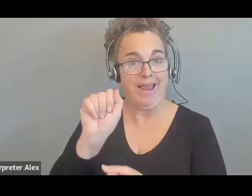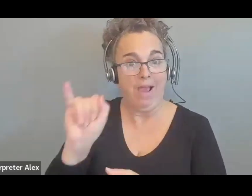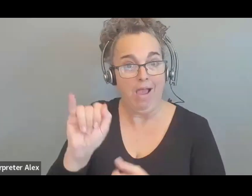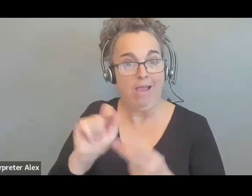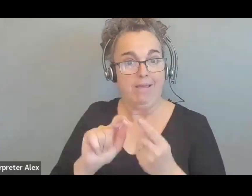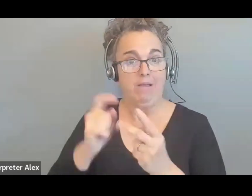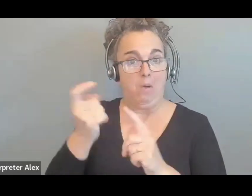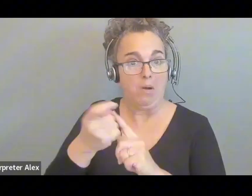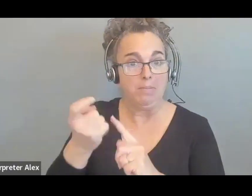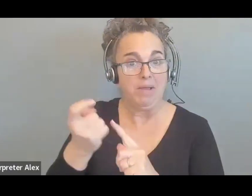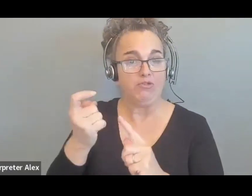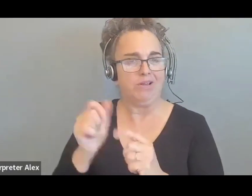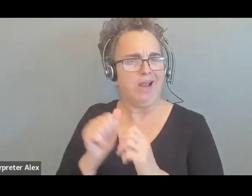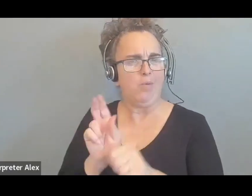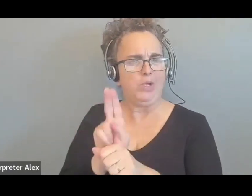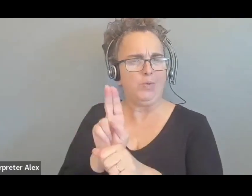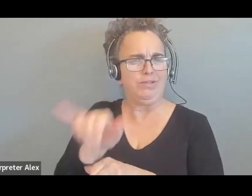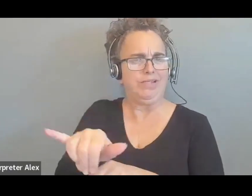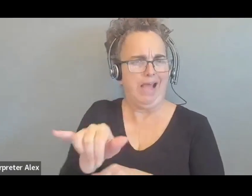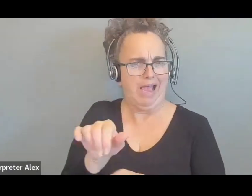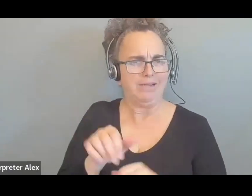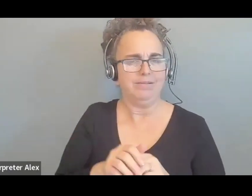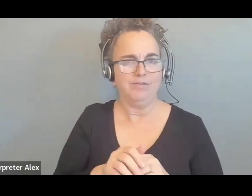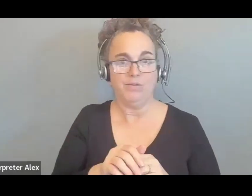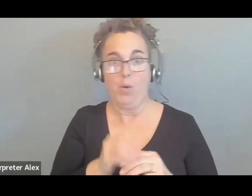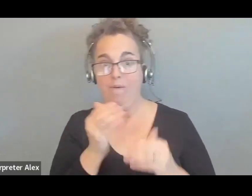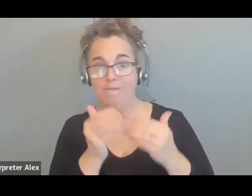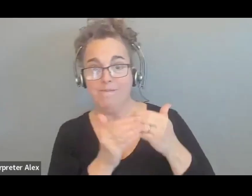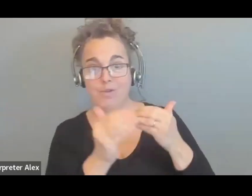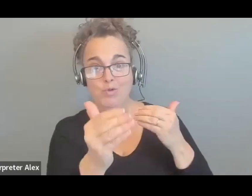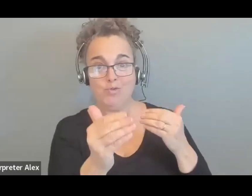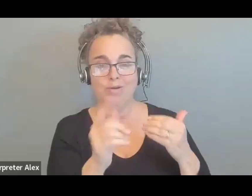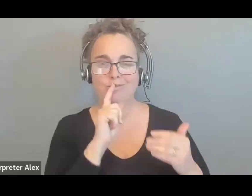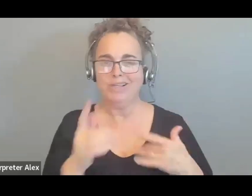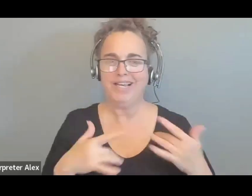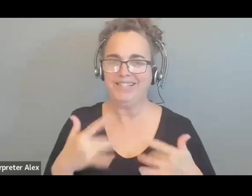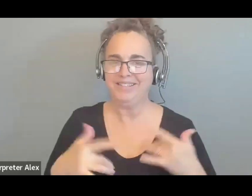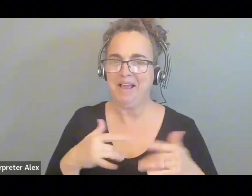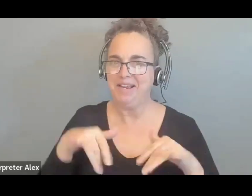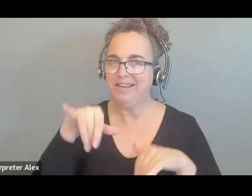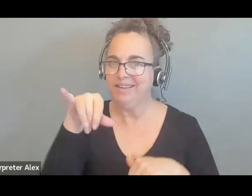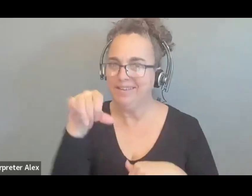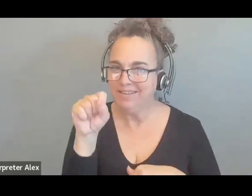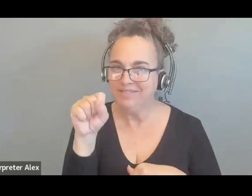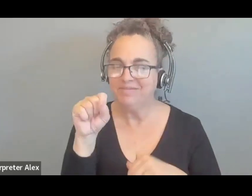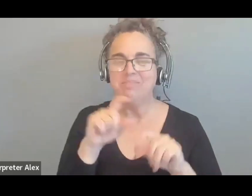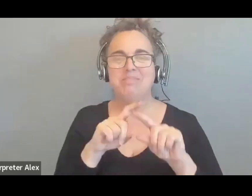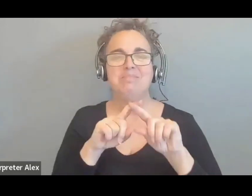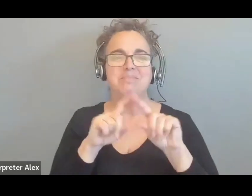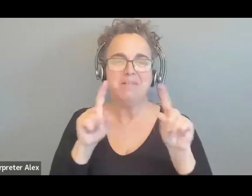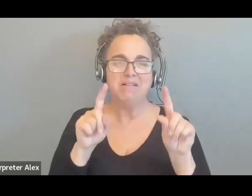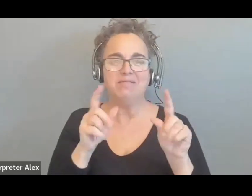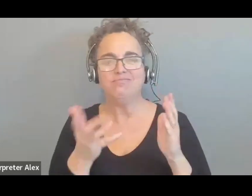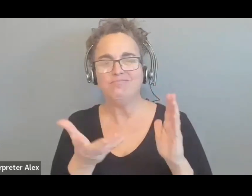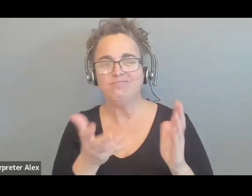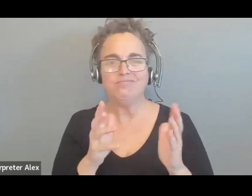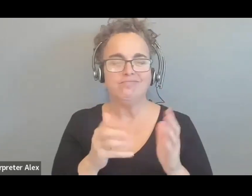So what's coming is really, really exciting. It's a little bit, I, I don't know